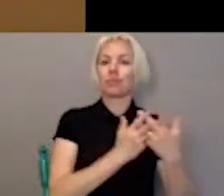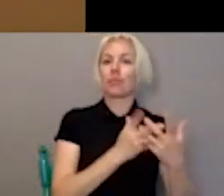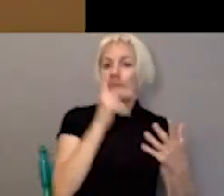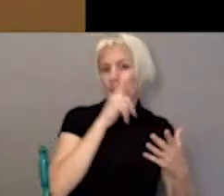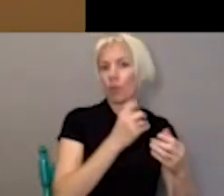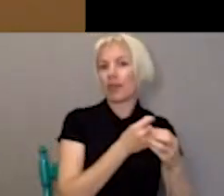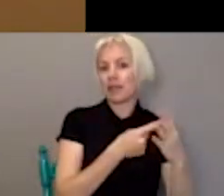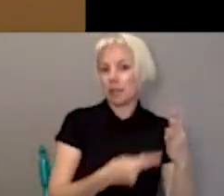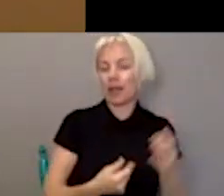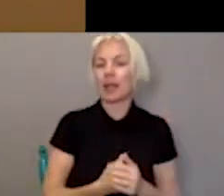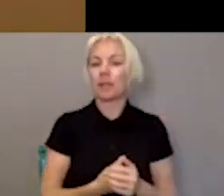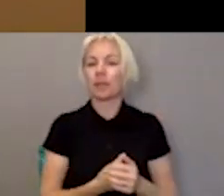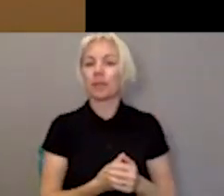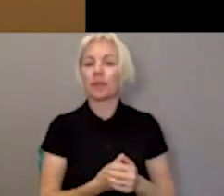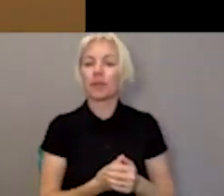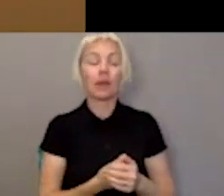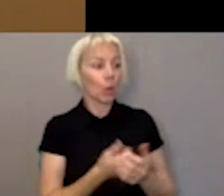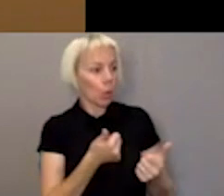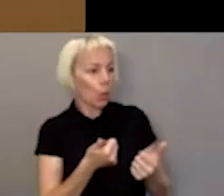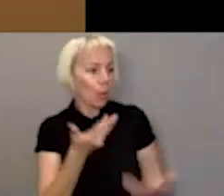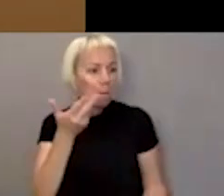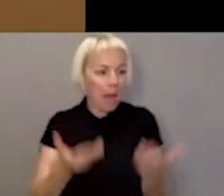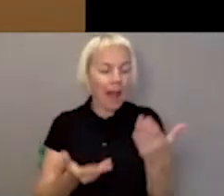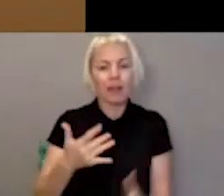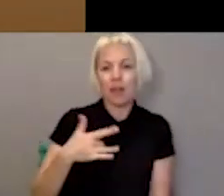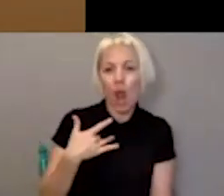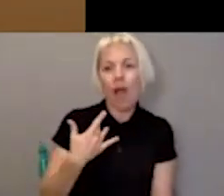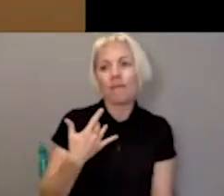if we didn't continue that, because we all know that when we have not just any job but